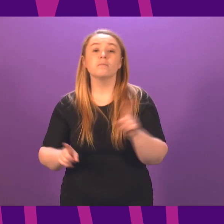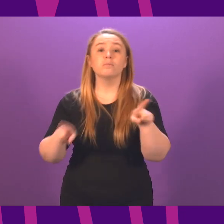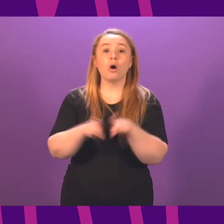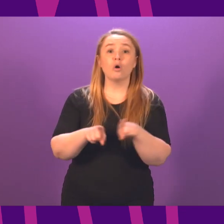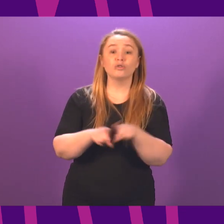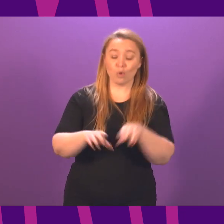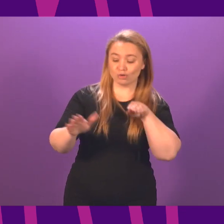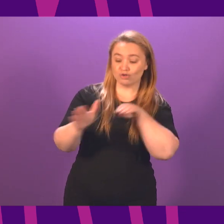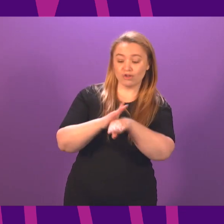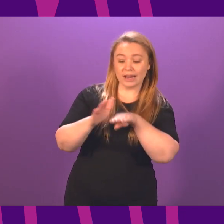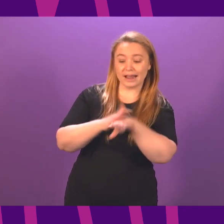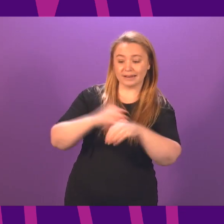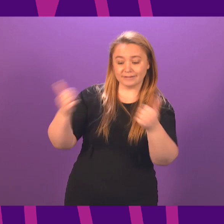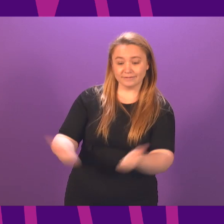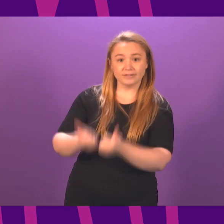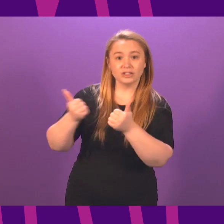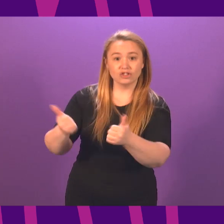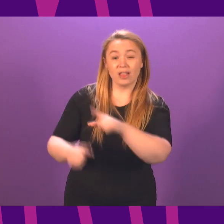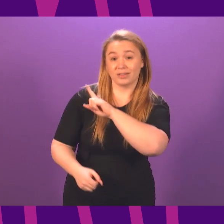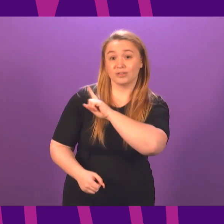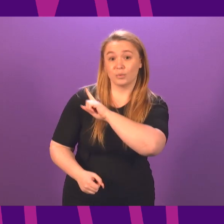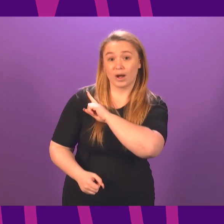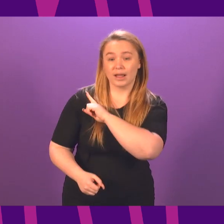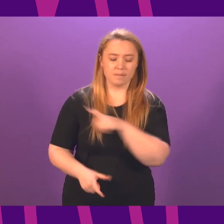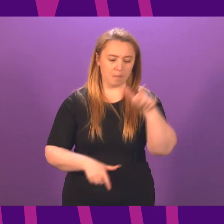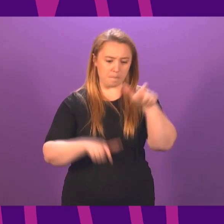the training is for. In recent days, I have faced questions about why the training is so